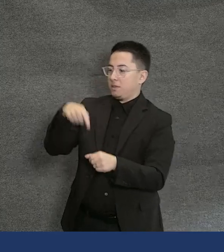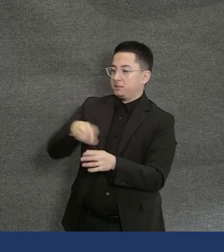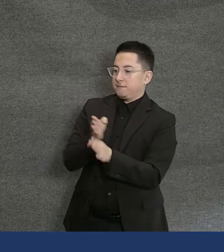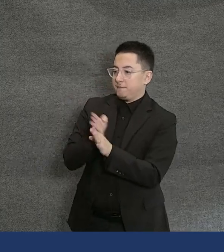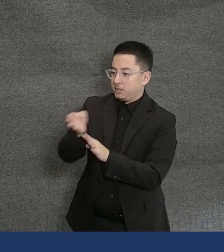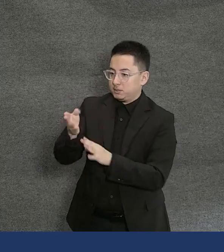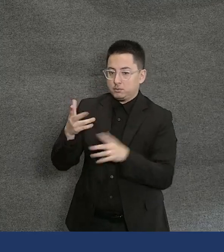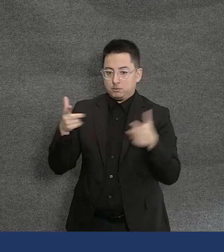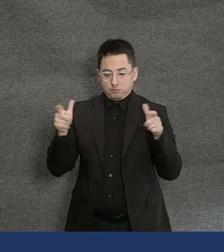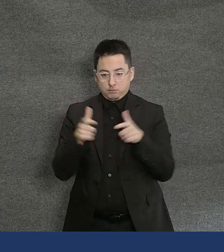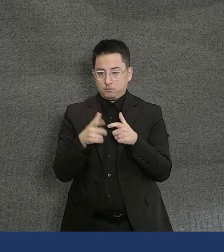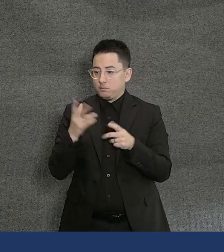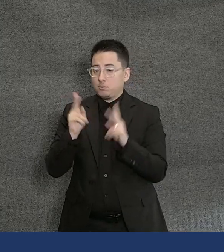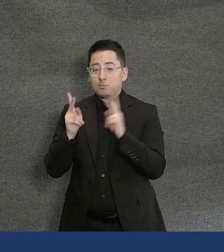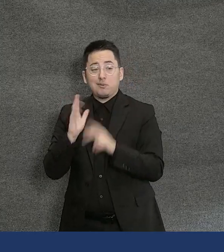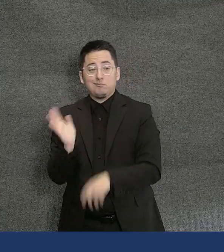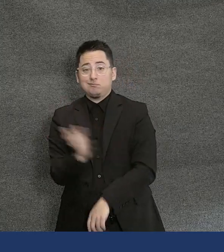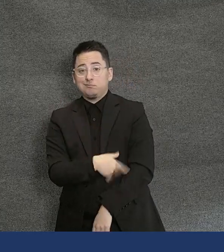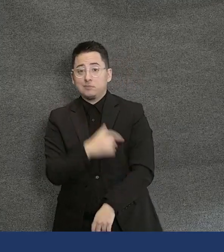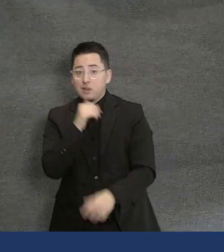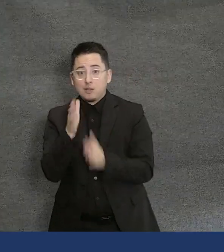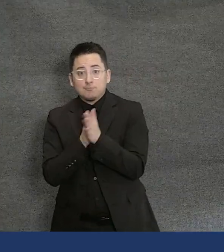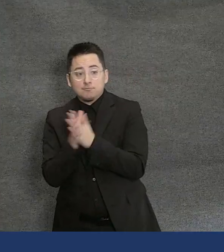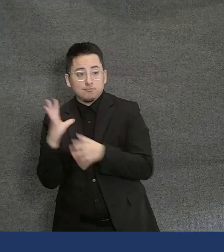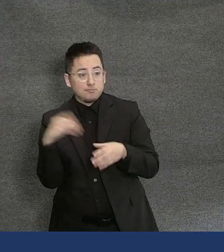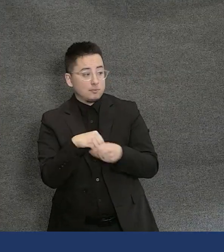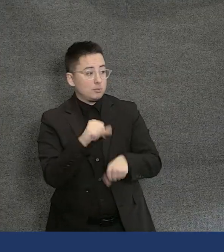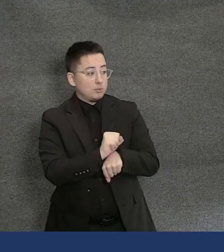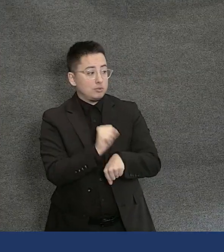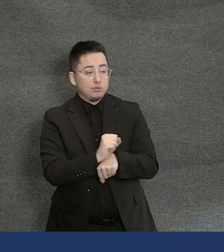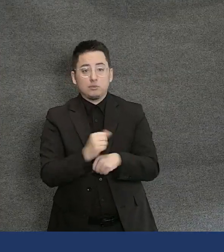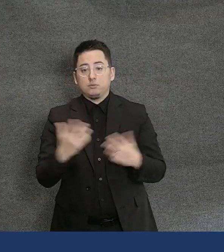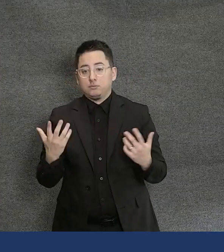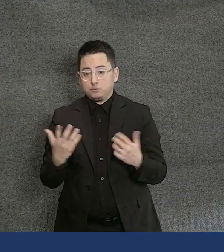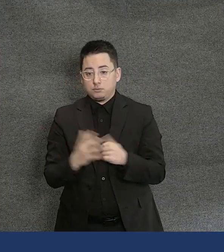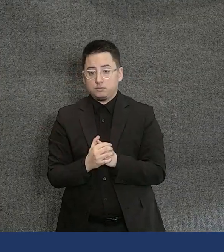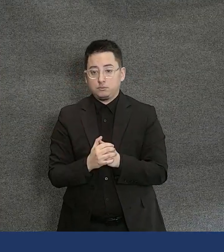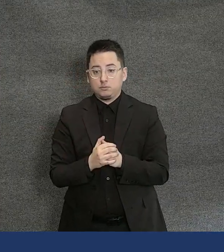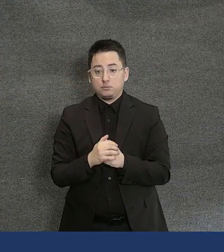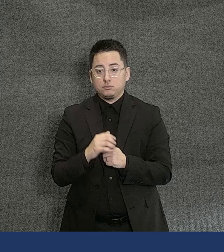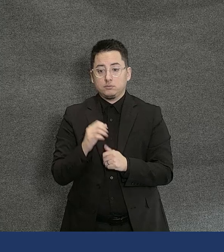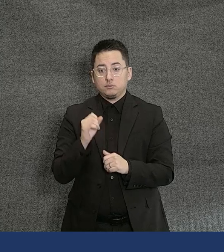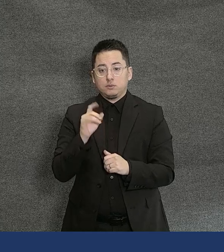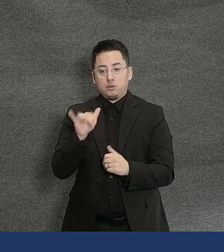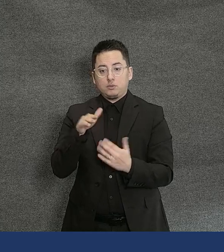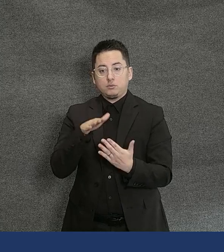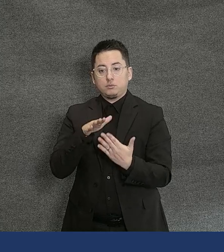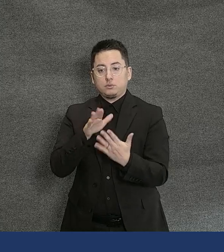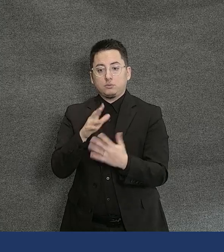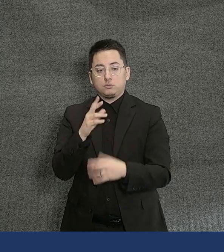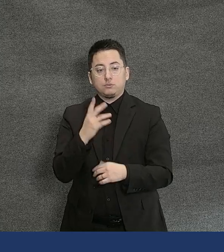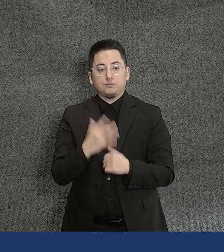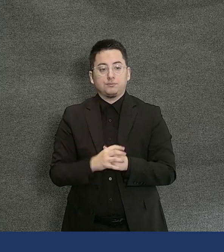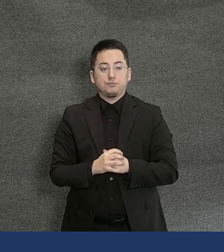said, that we're working on is to address that one disparity. But other things that we need to continue to do, especially